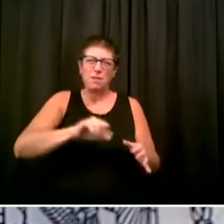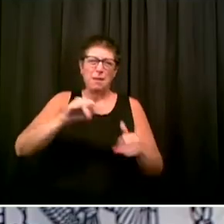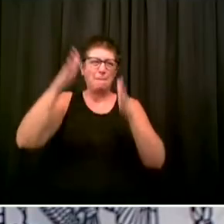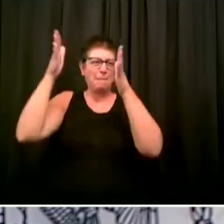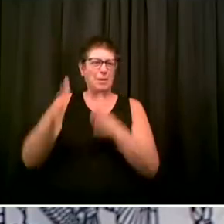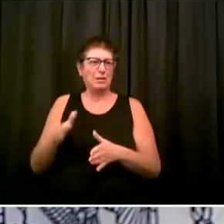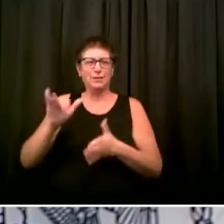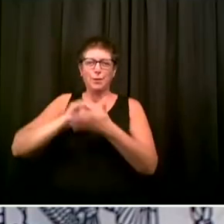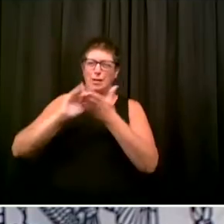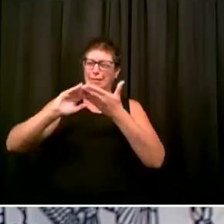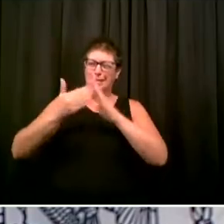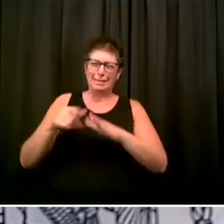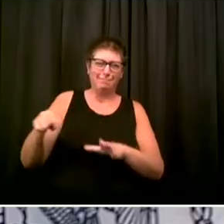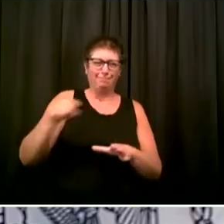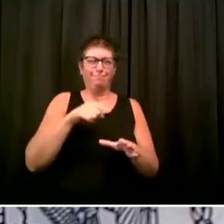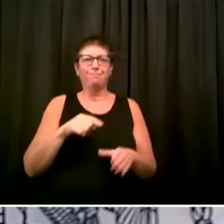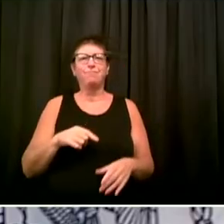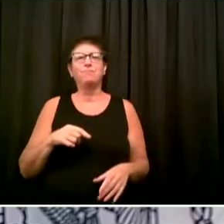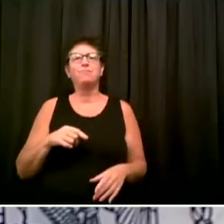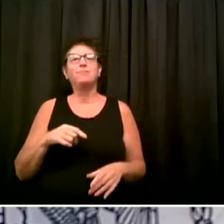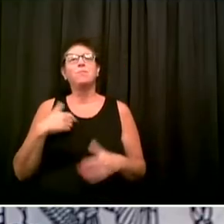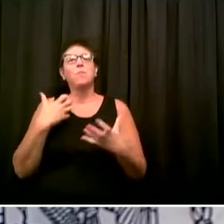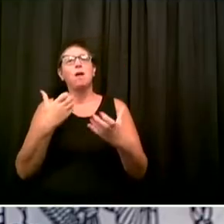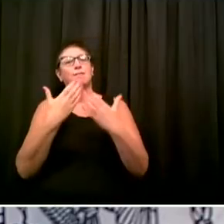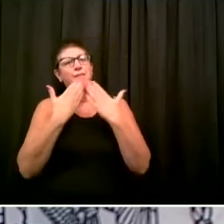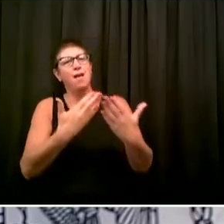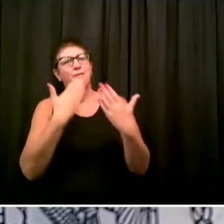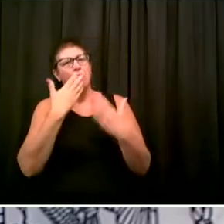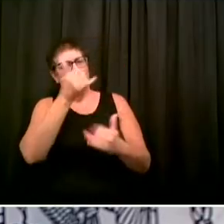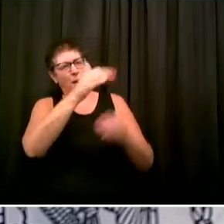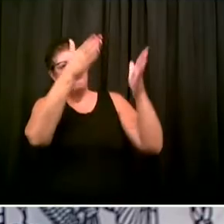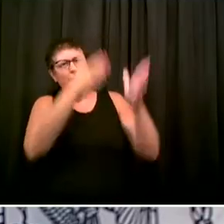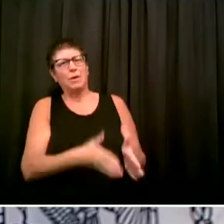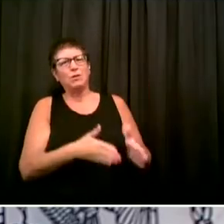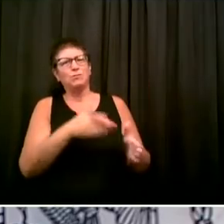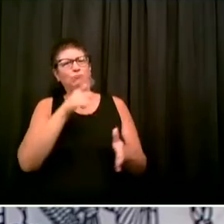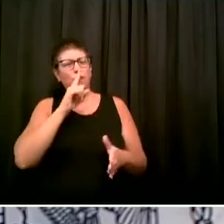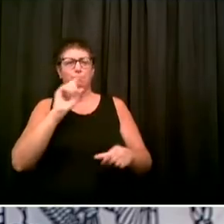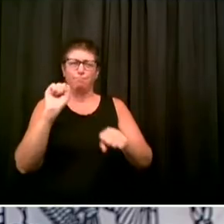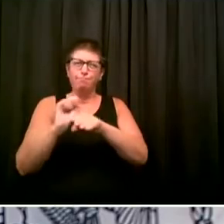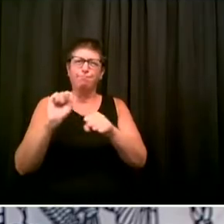COMEDIAN." HE IS SOMNEOE WHO LOVES NEW YORK CITY. I WANT TO TAKE A MOMET